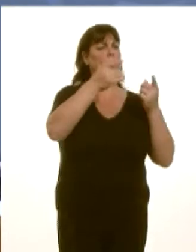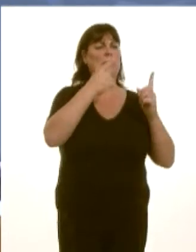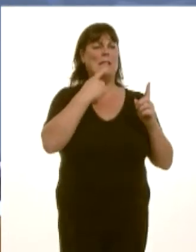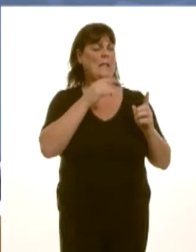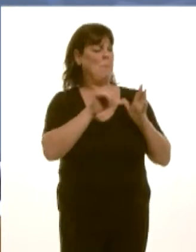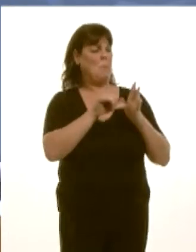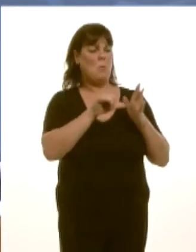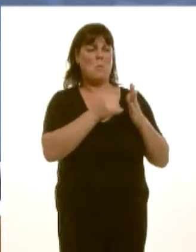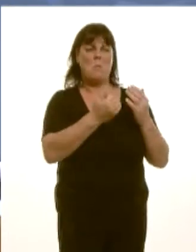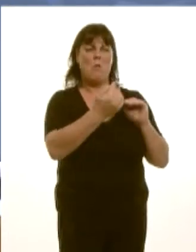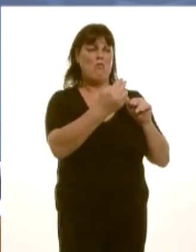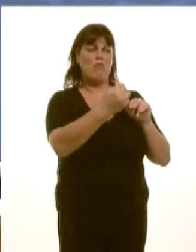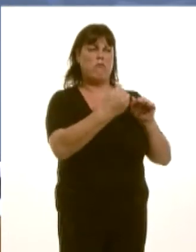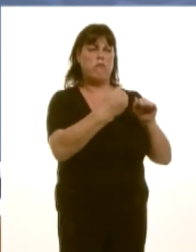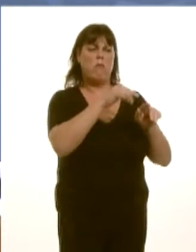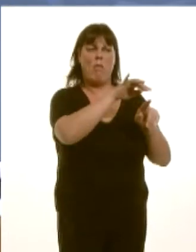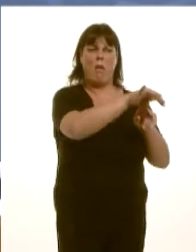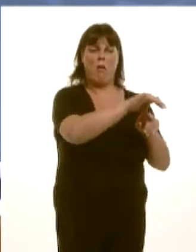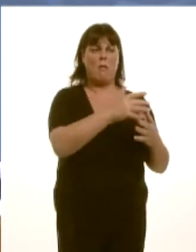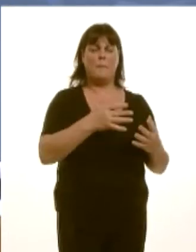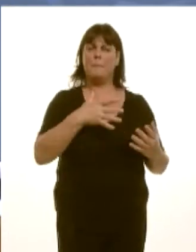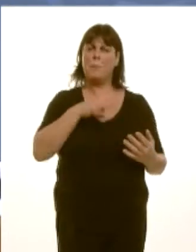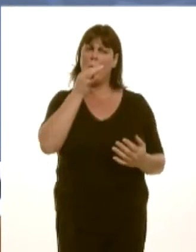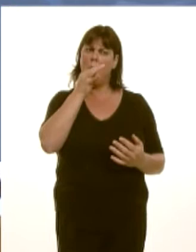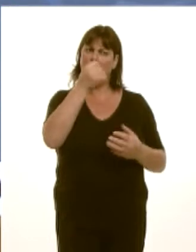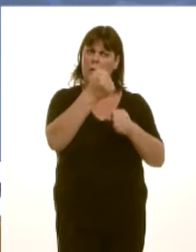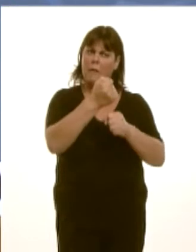Therefore, would you, as a Government, be willing to commit to looking at solutions